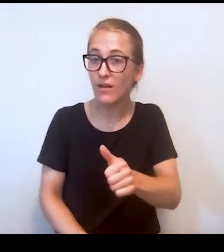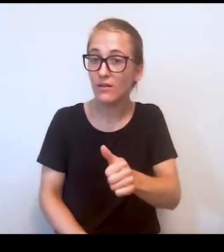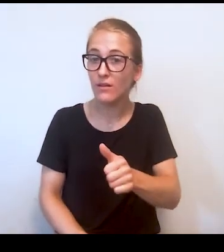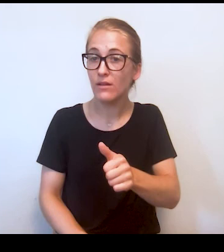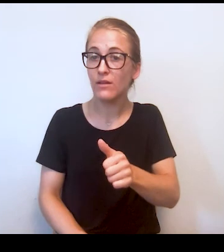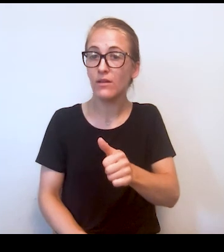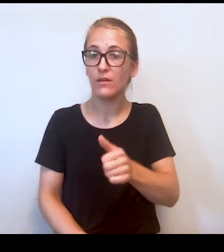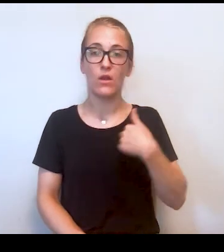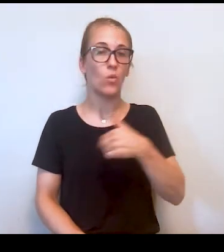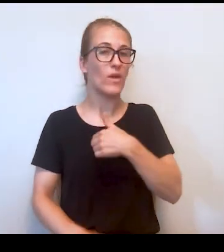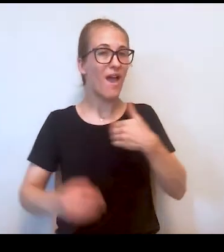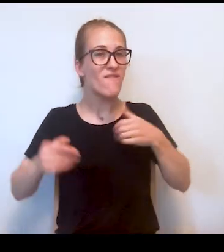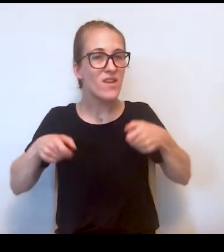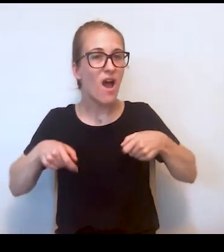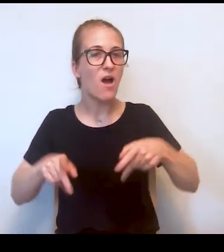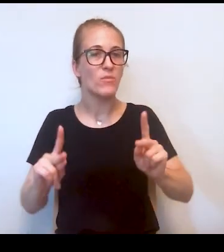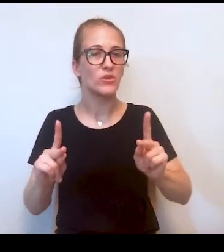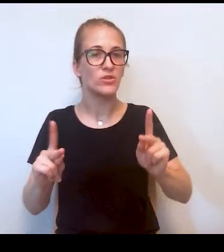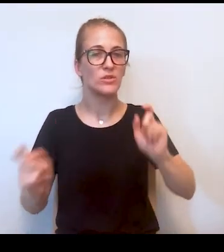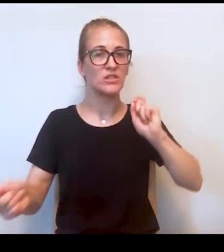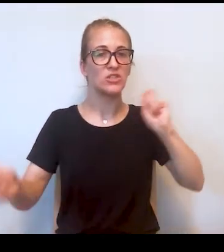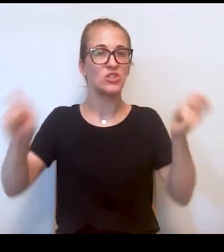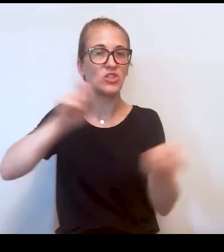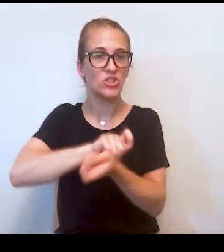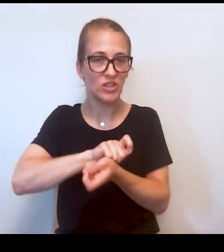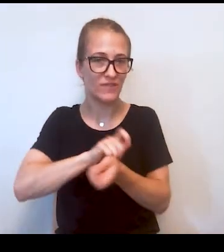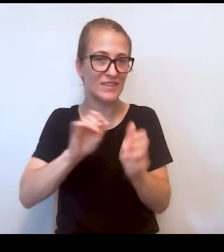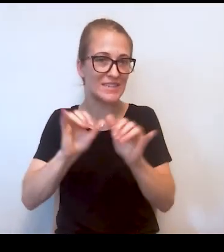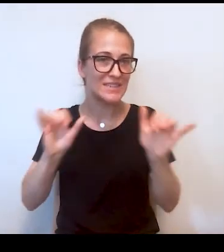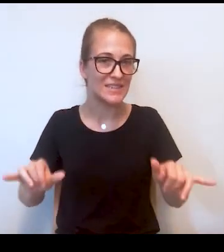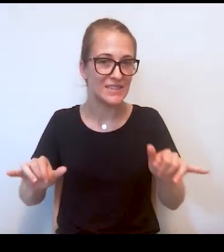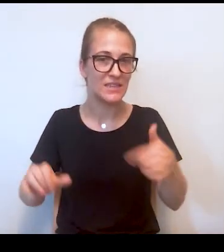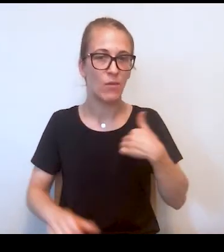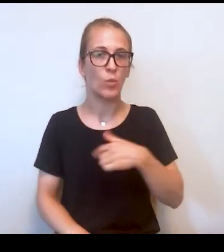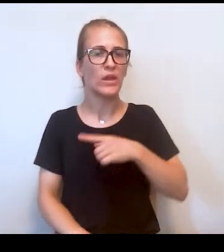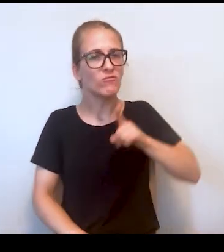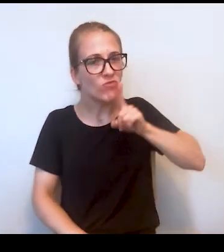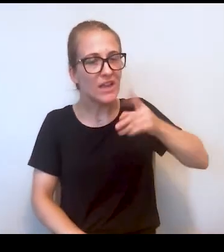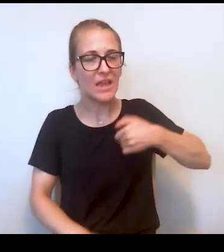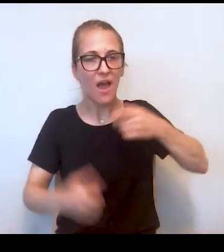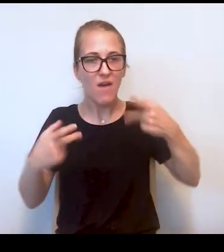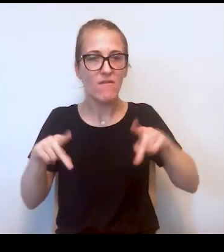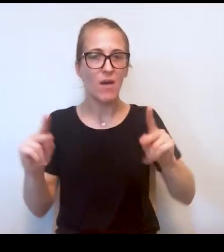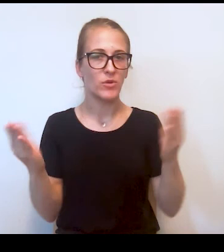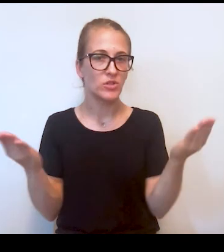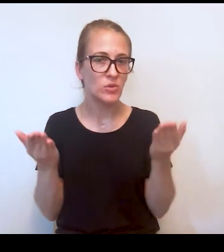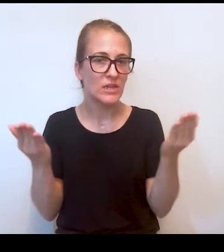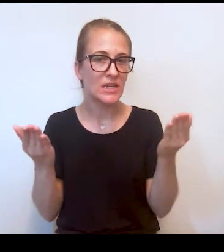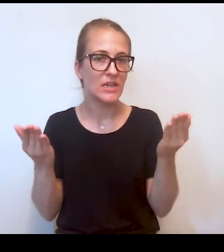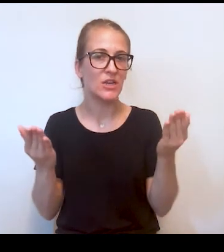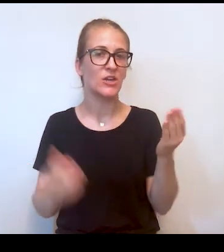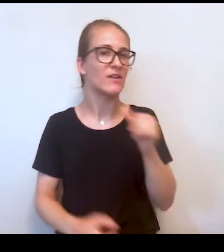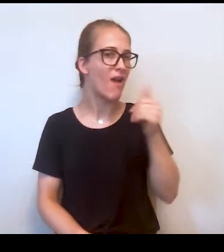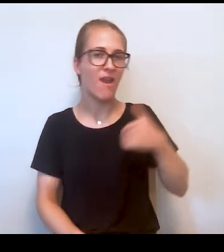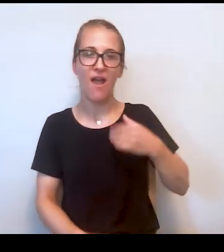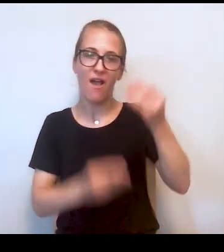because there isn't information that's codified. There isn't a way that it's taught. There isn't a way that it's talked (chuckles) about.